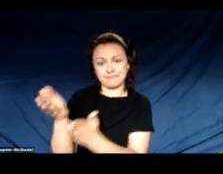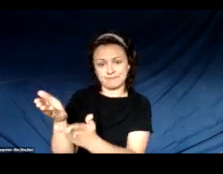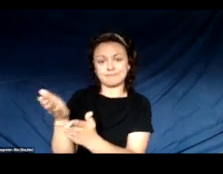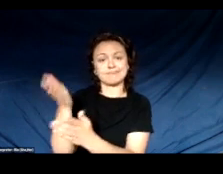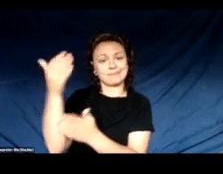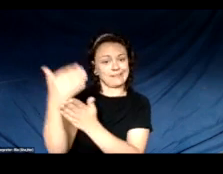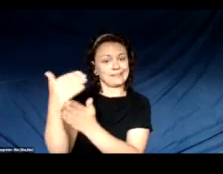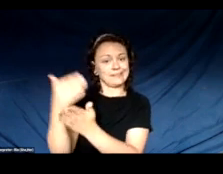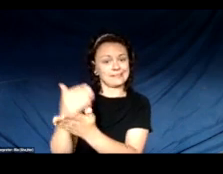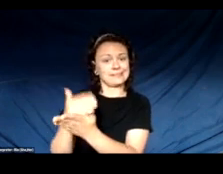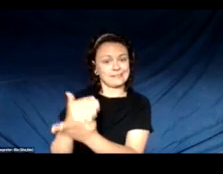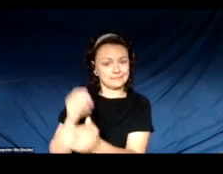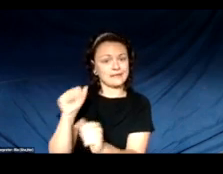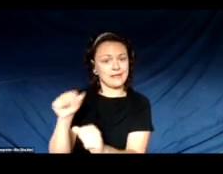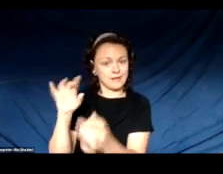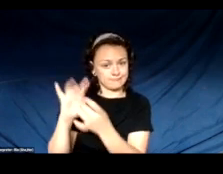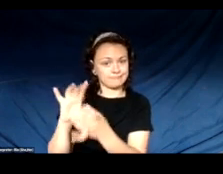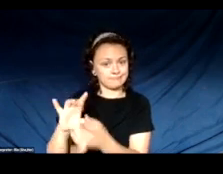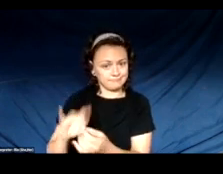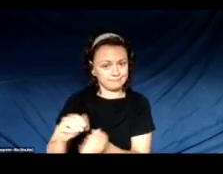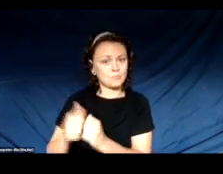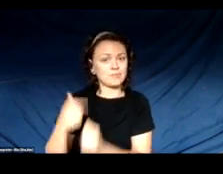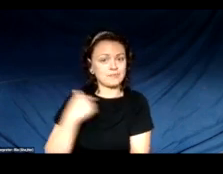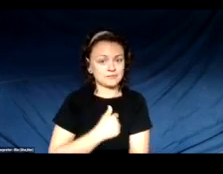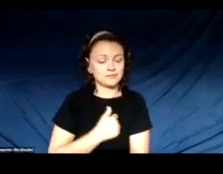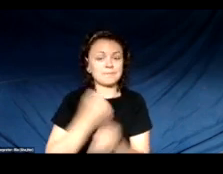have a lot of resources to share with